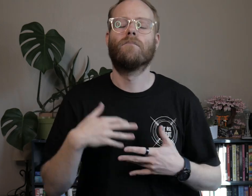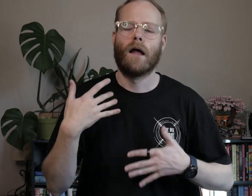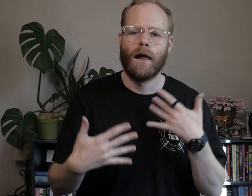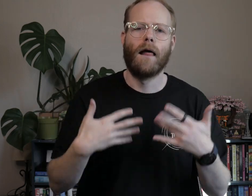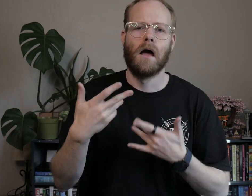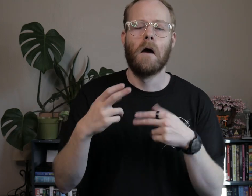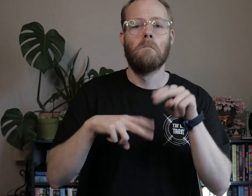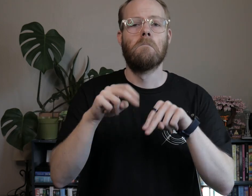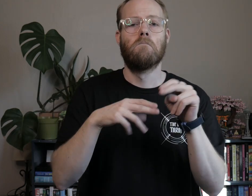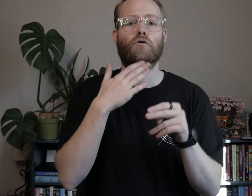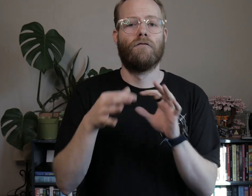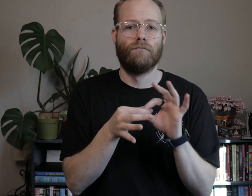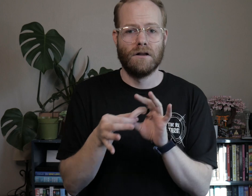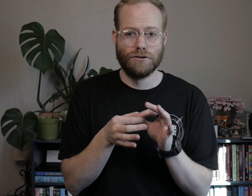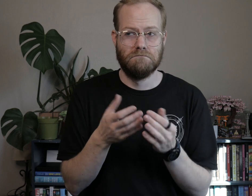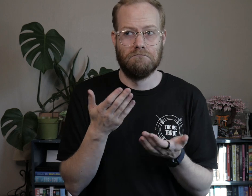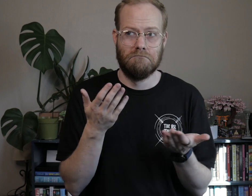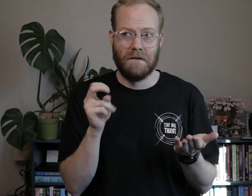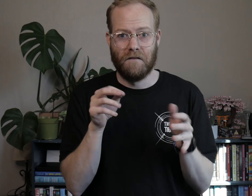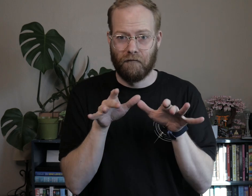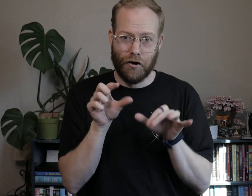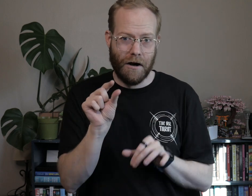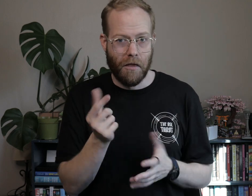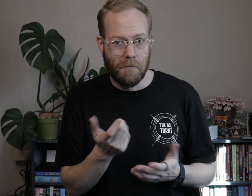Over time, they build a good relationship and even flirt a little.